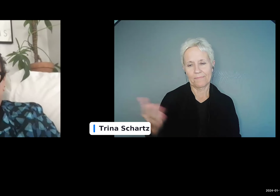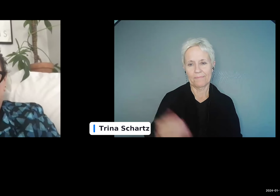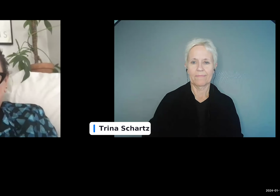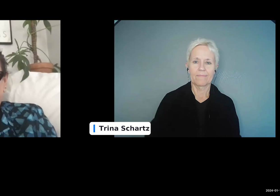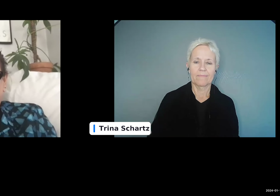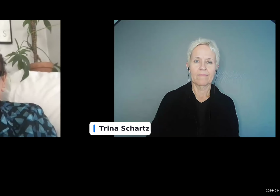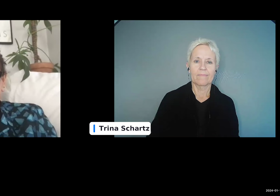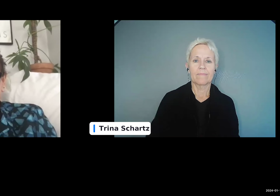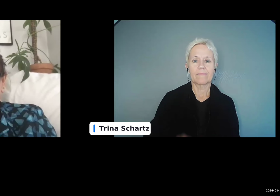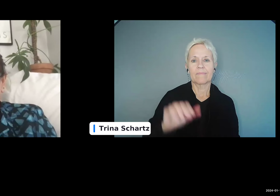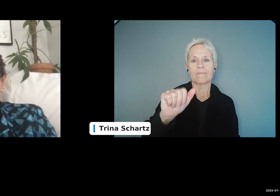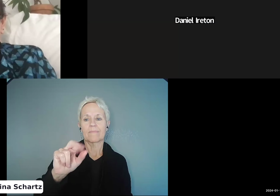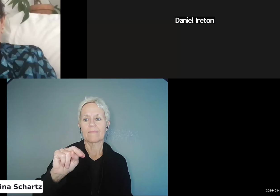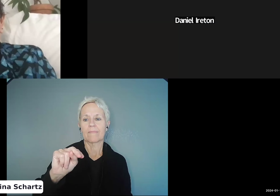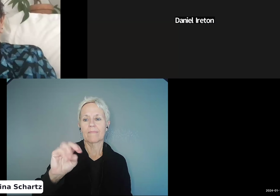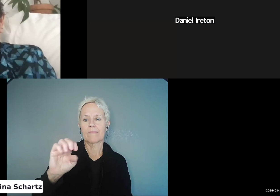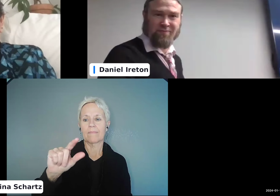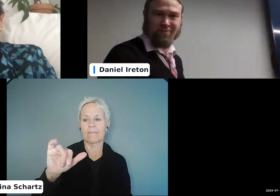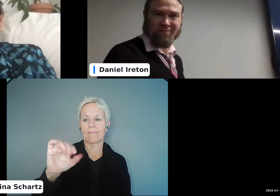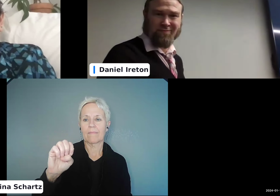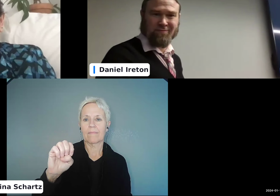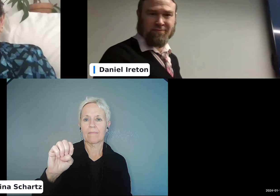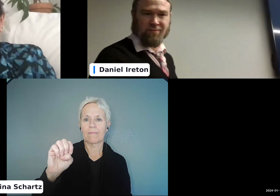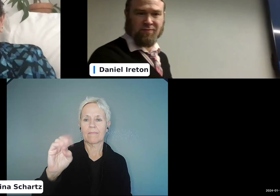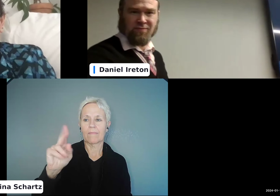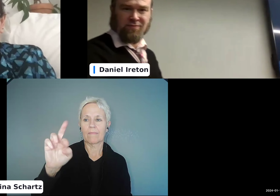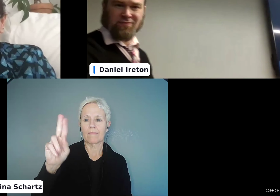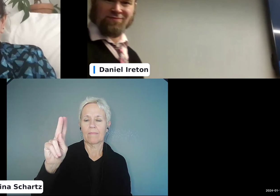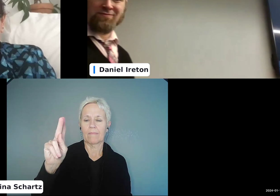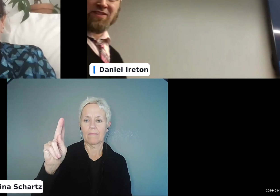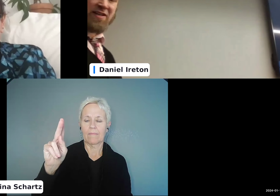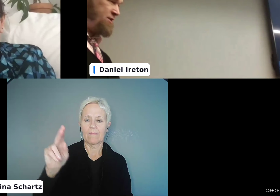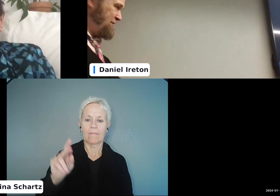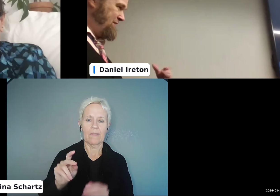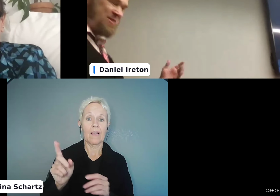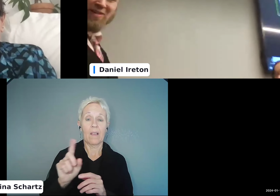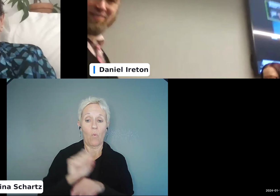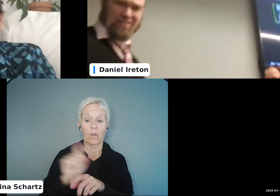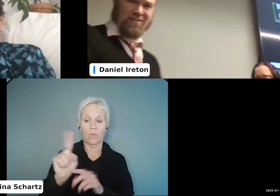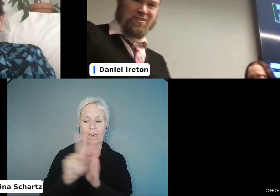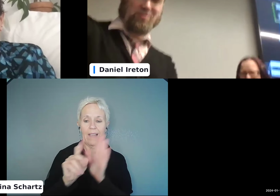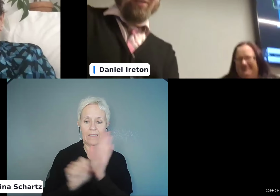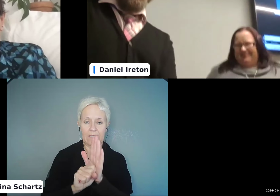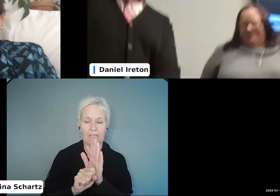I have a little bit to say about them.